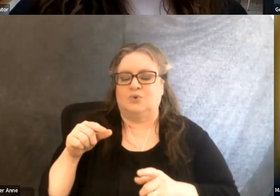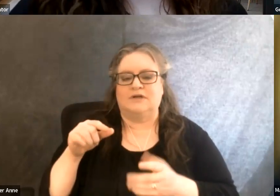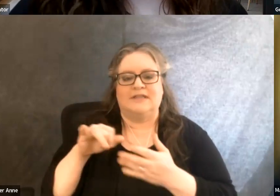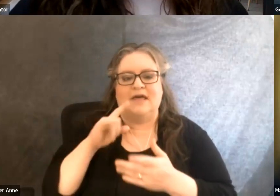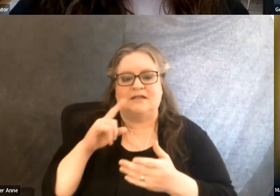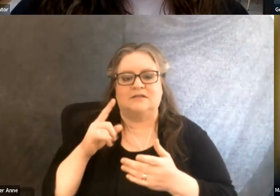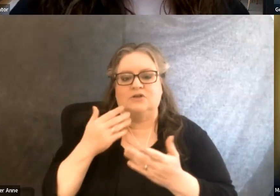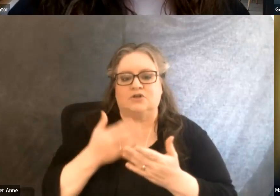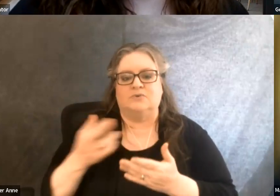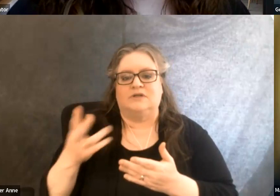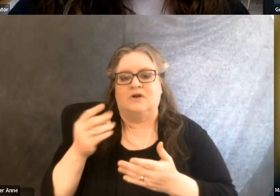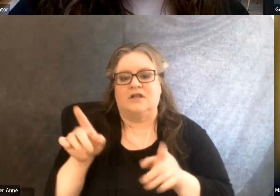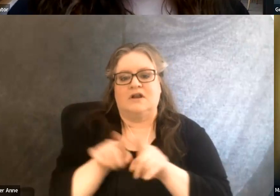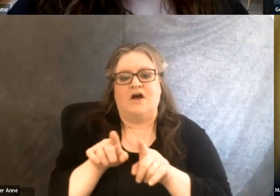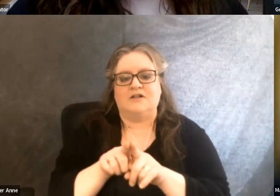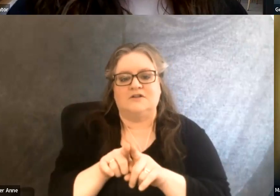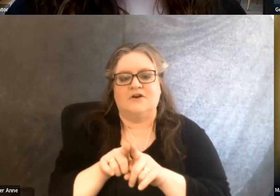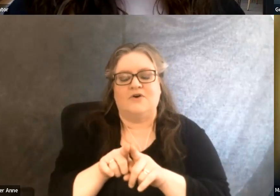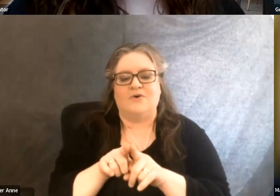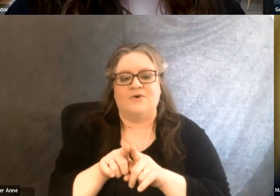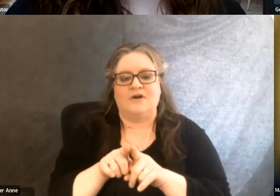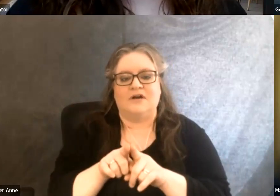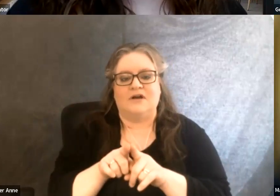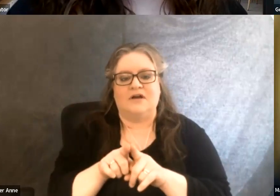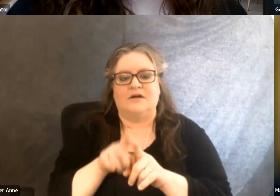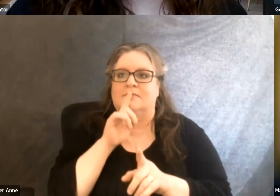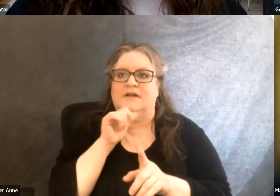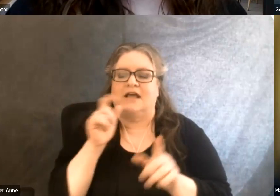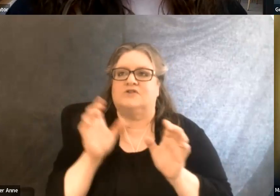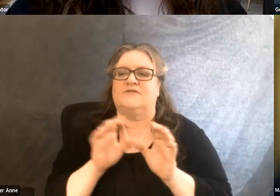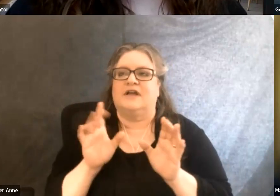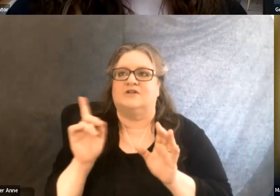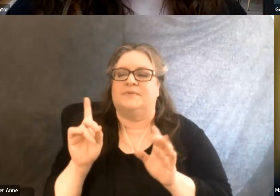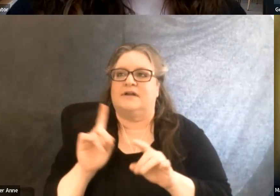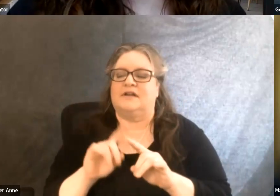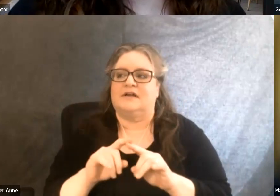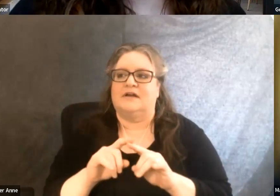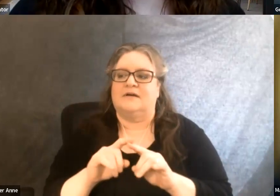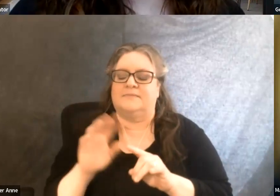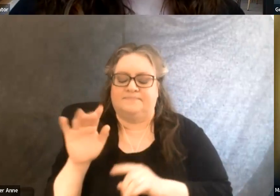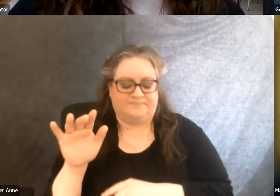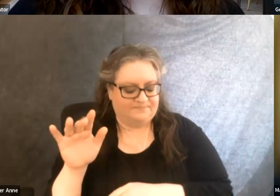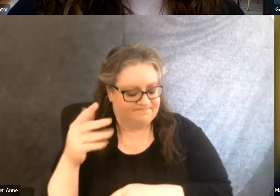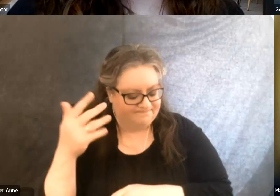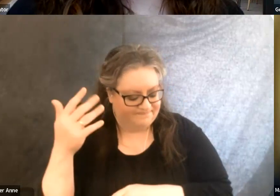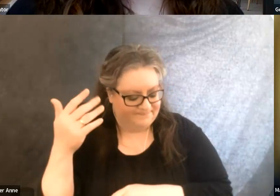And also, of course, not certifications, but...